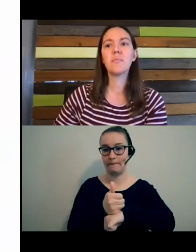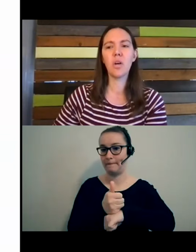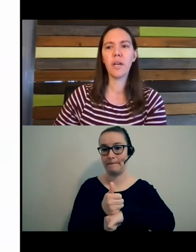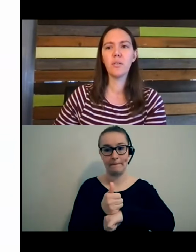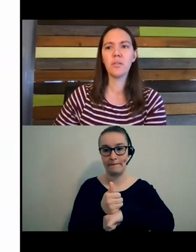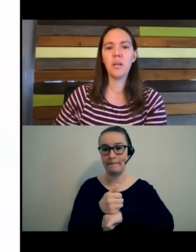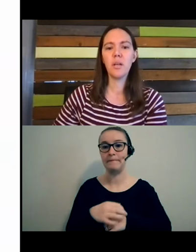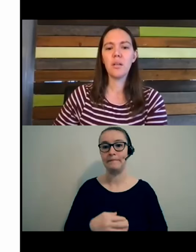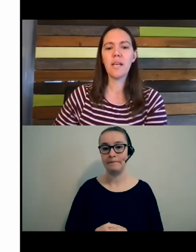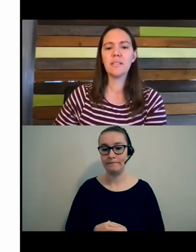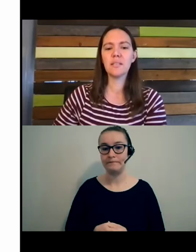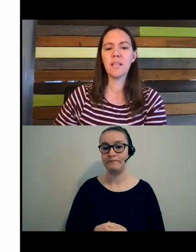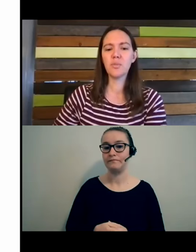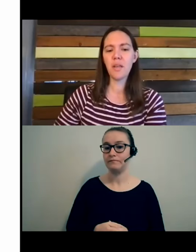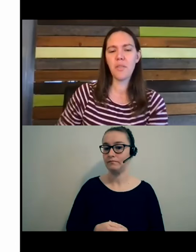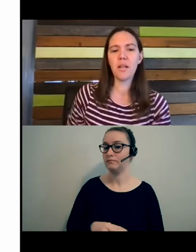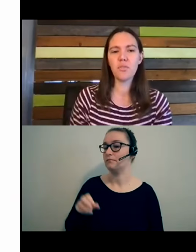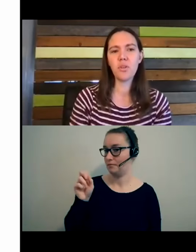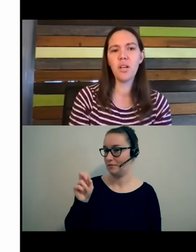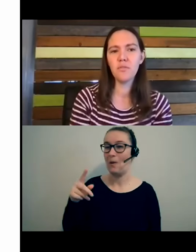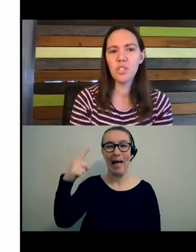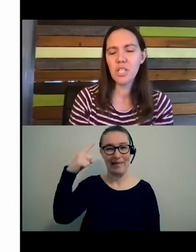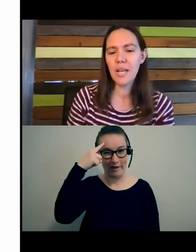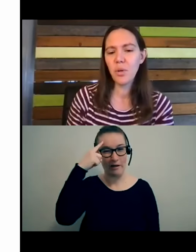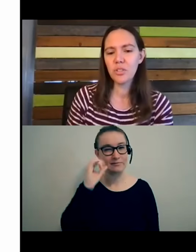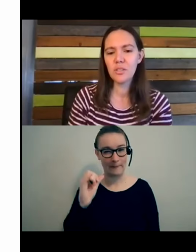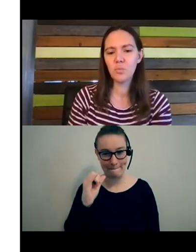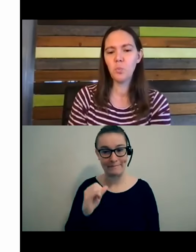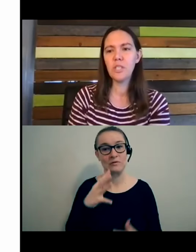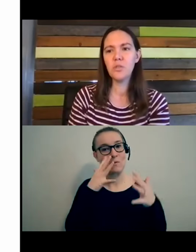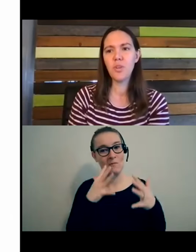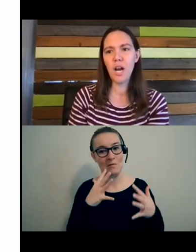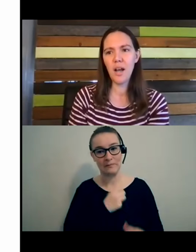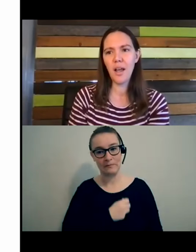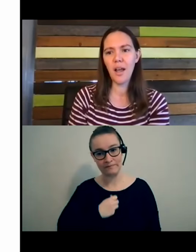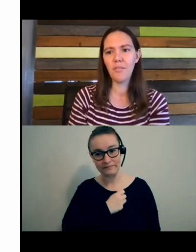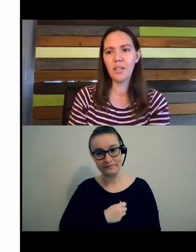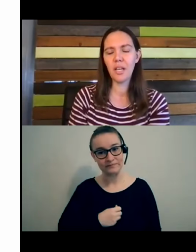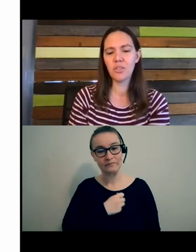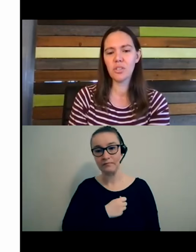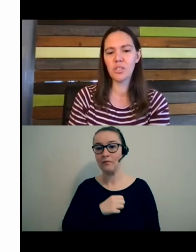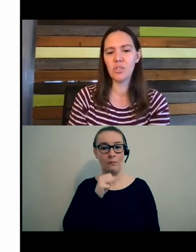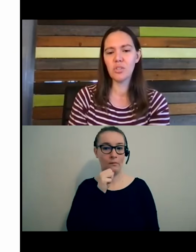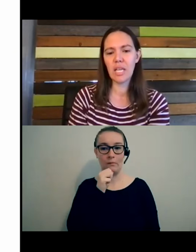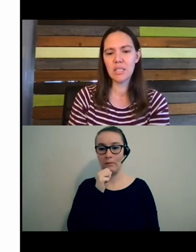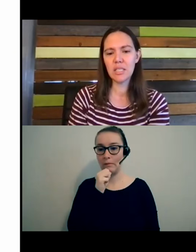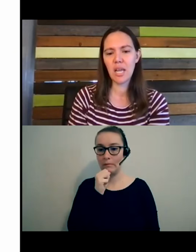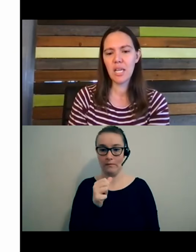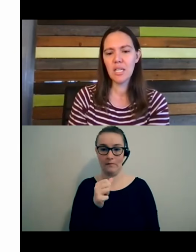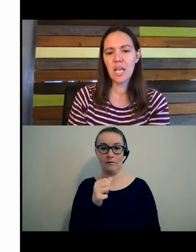Okay. That's what I thought. So, unfortunately, I apologize, we do not have an external link today.